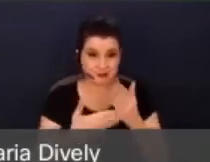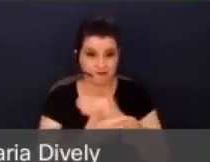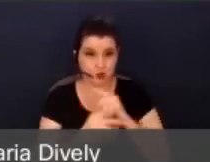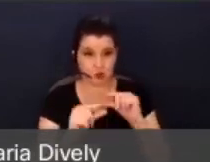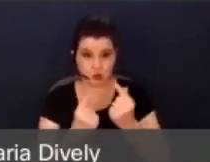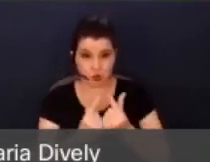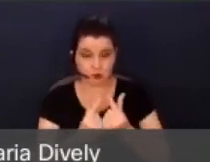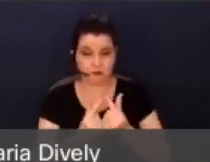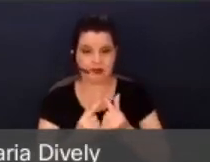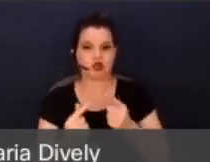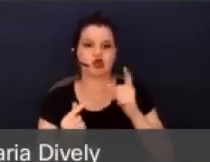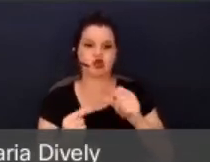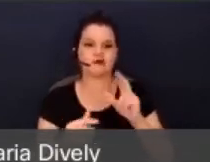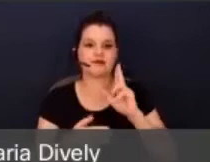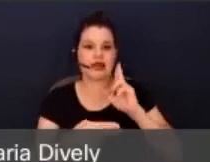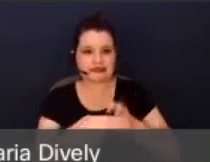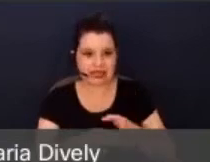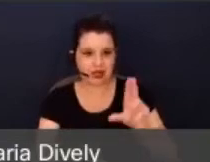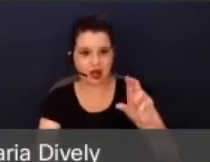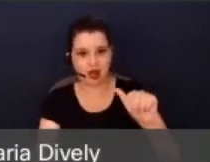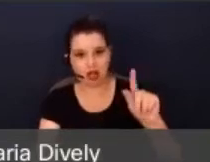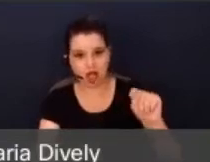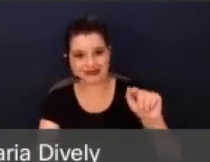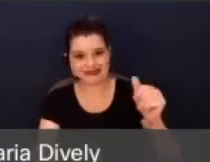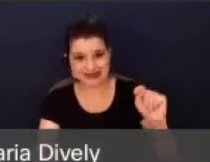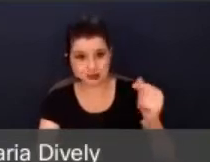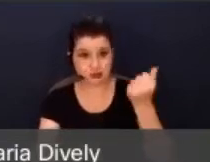you've assigned alternate text to multiple objects.